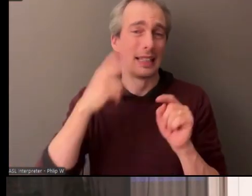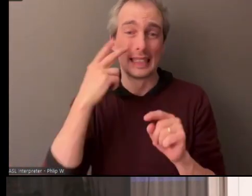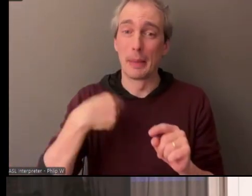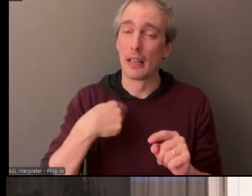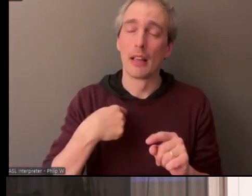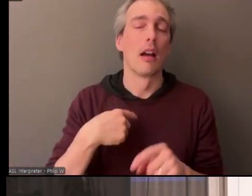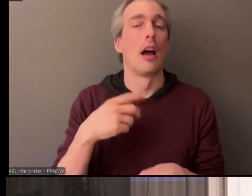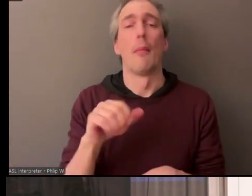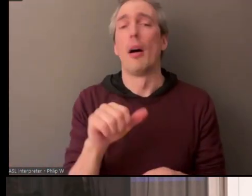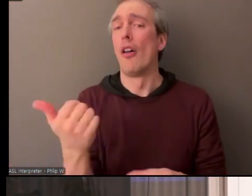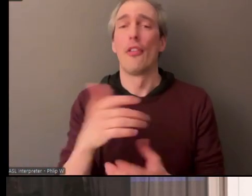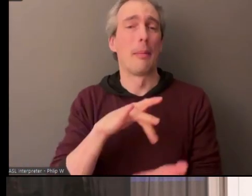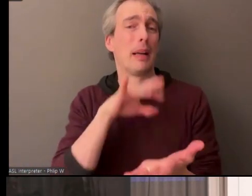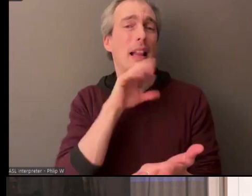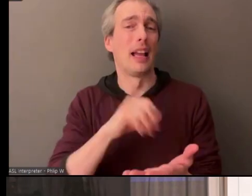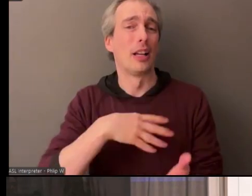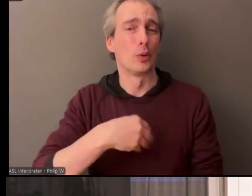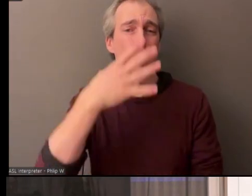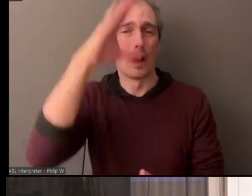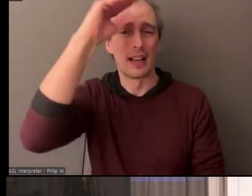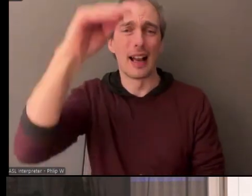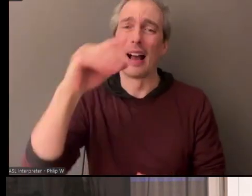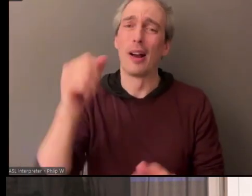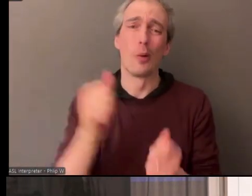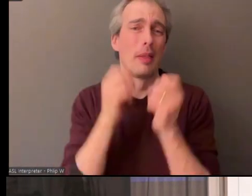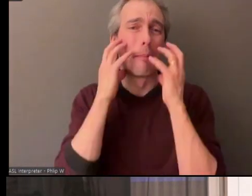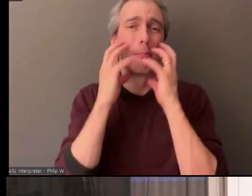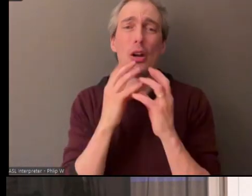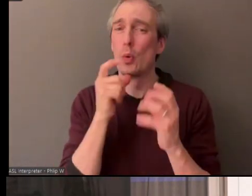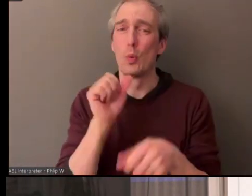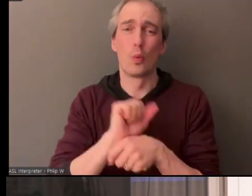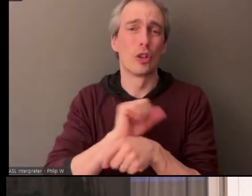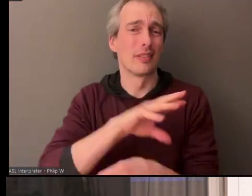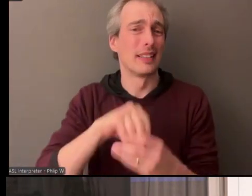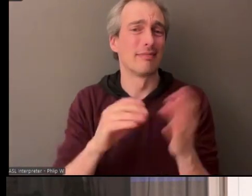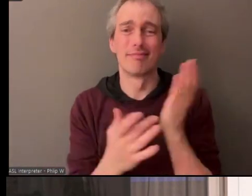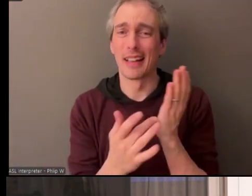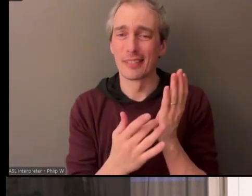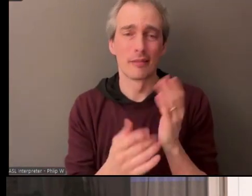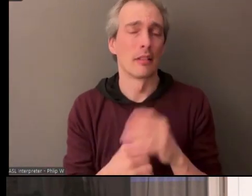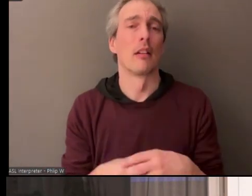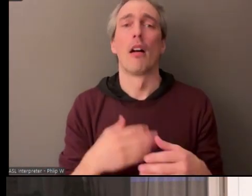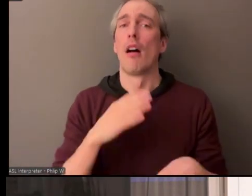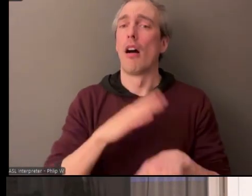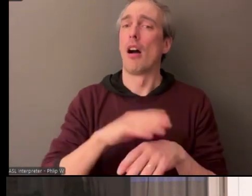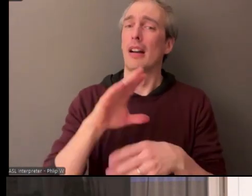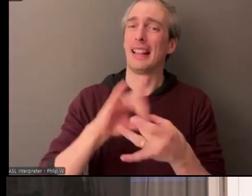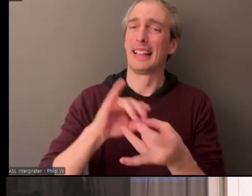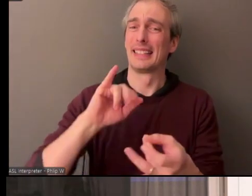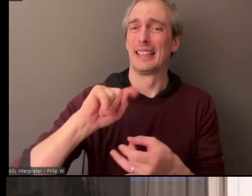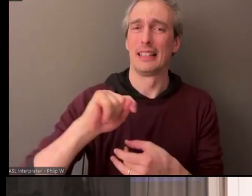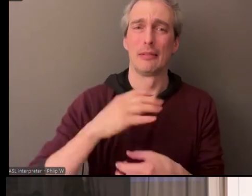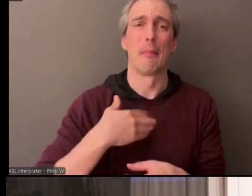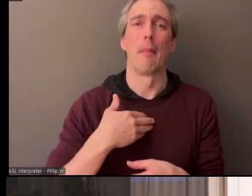I am on the LinkedIn with a profile that sounds more like legal compliance than design or engineering nerd.